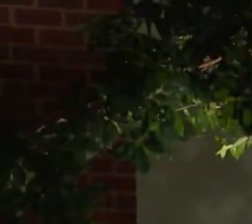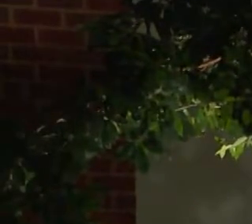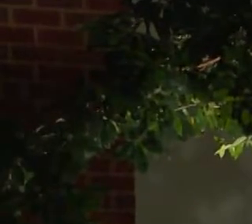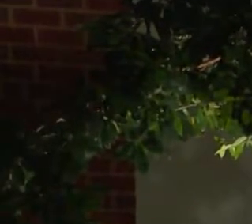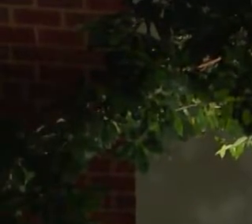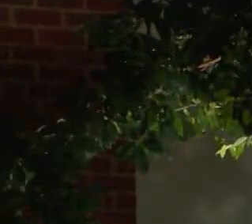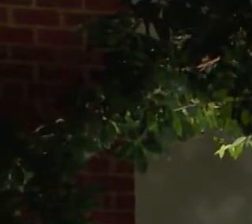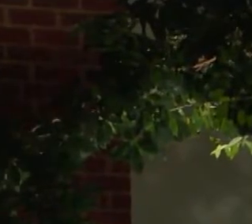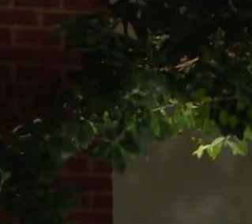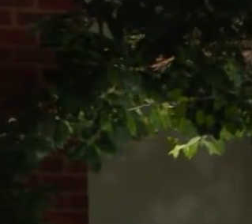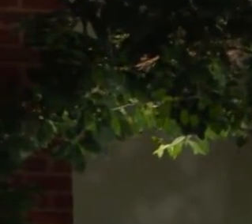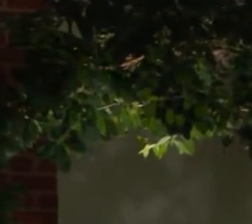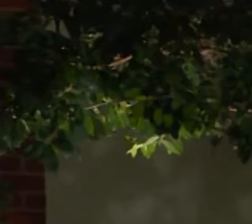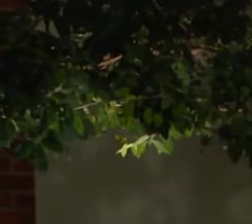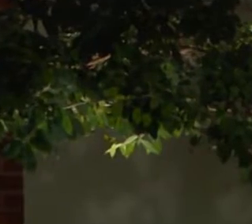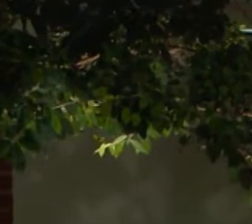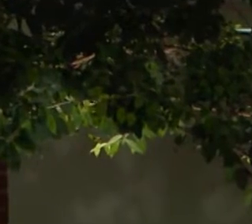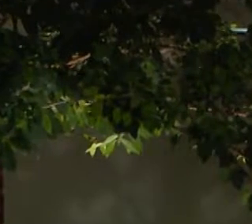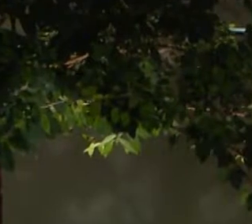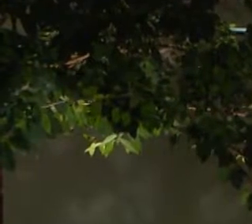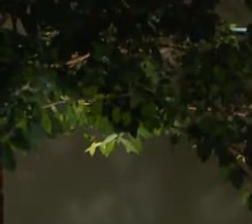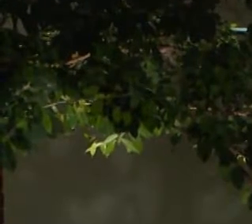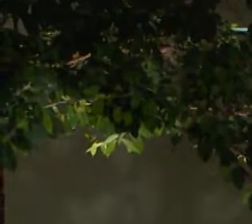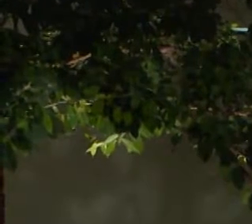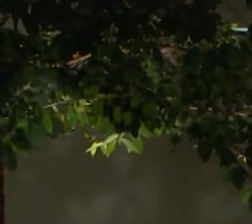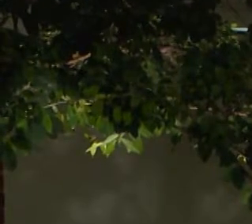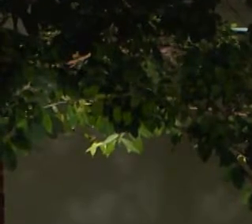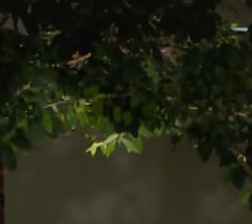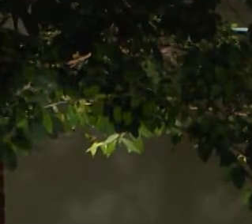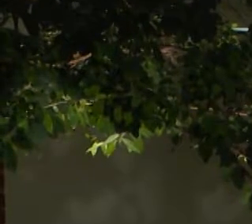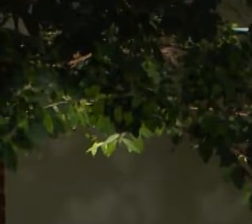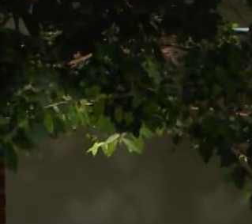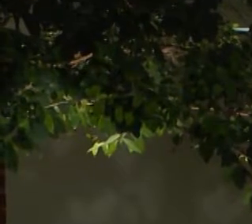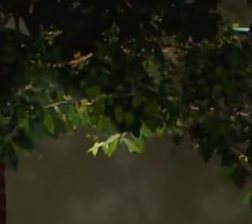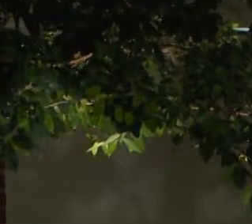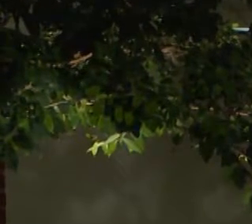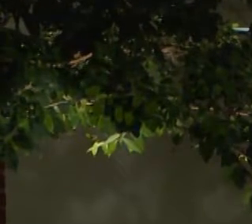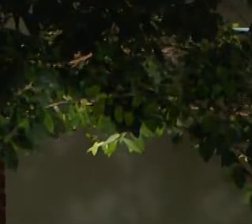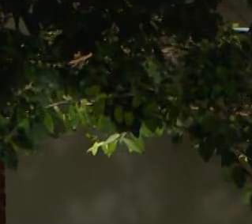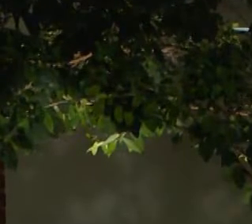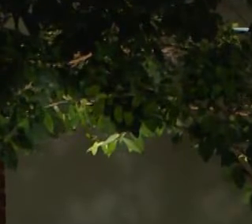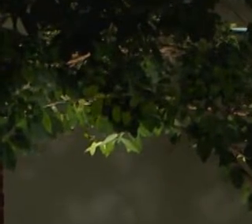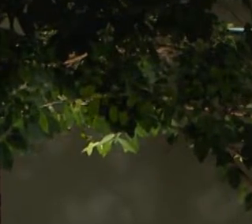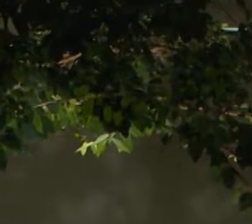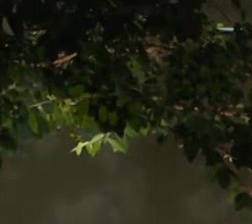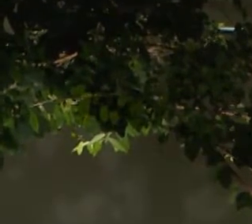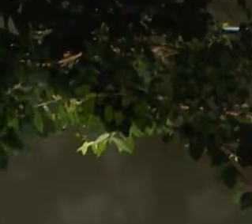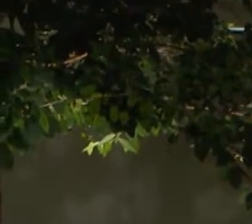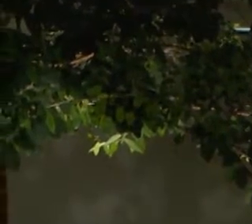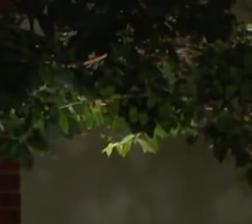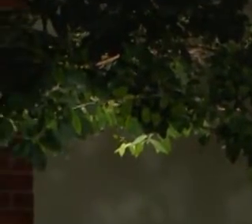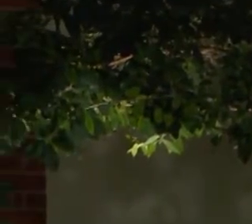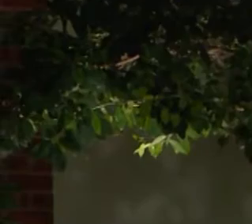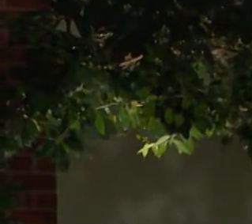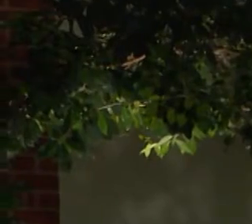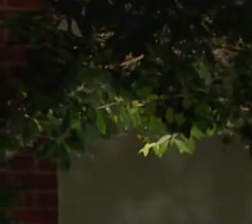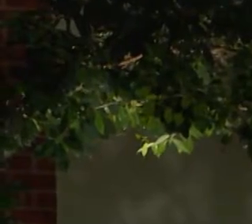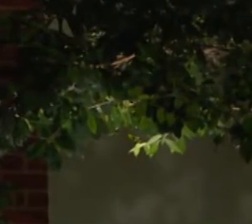WHAT I ALSO WANT TO SAY IS THAT THE PASSION THAT I HAVE SEEN AROUND THIS ROOM FOR ADVOCATING FOR EDUCATION, WHETHER YOU ARE A